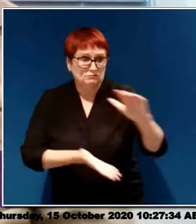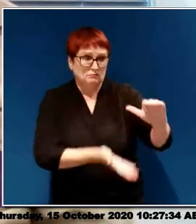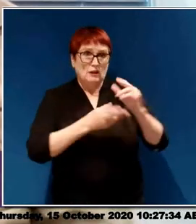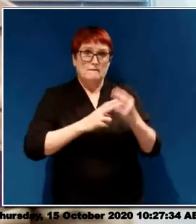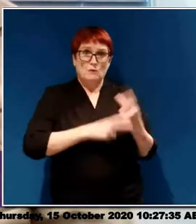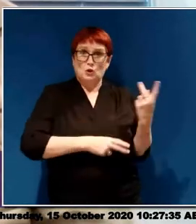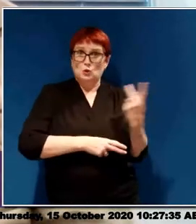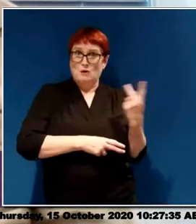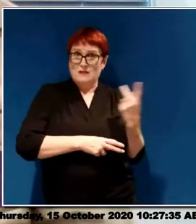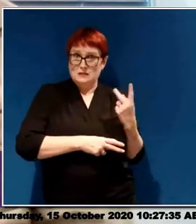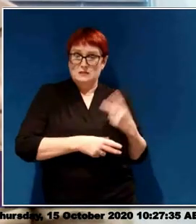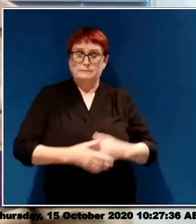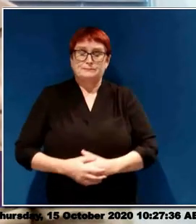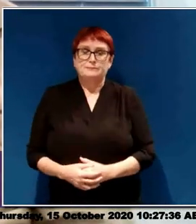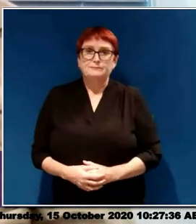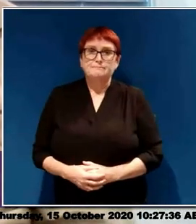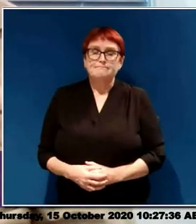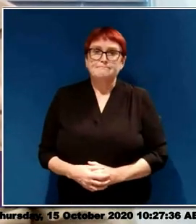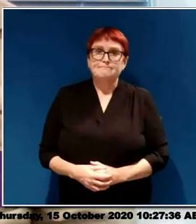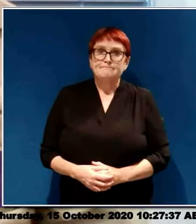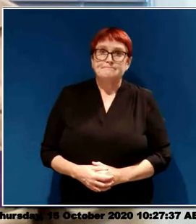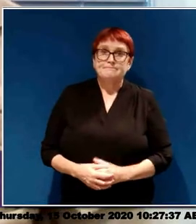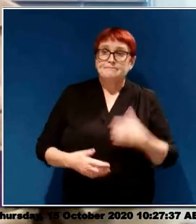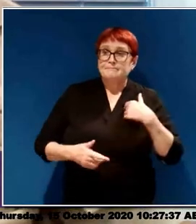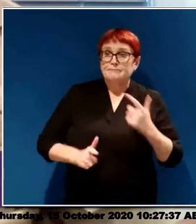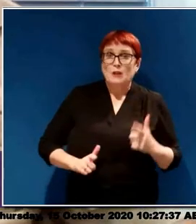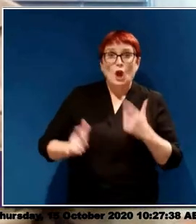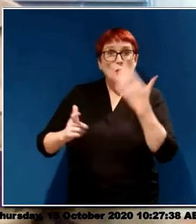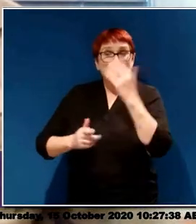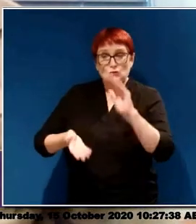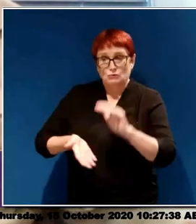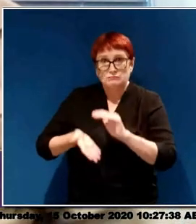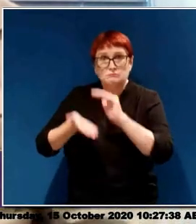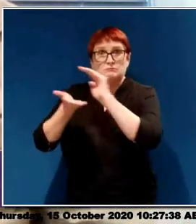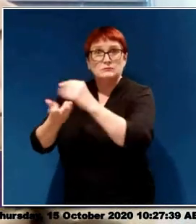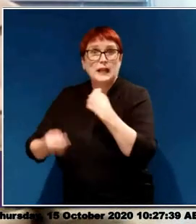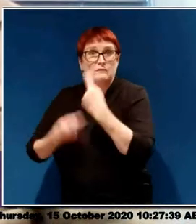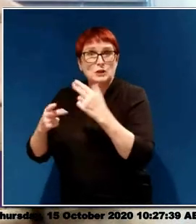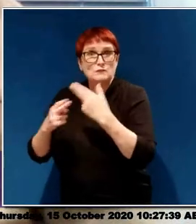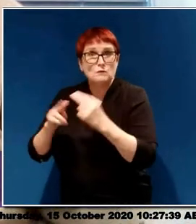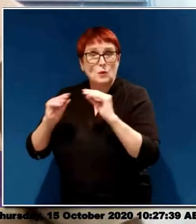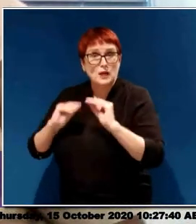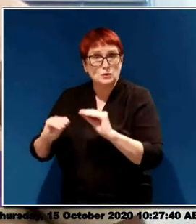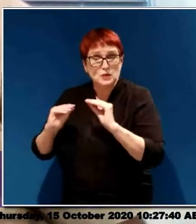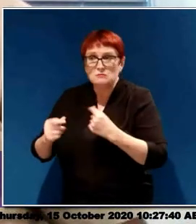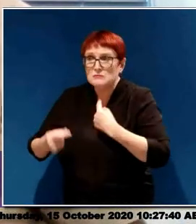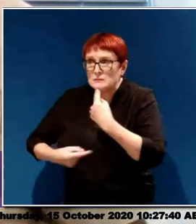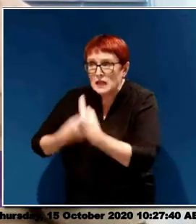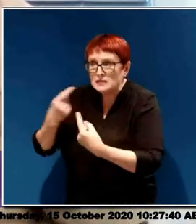I went to the school, handed over the information pack to them, said